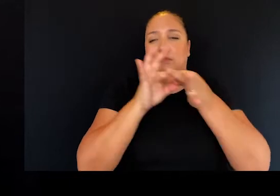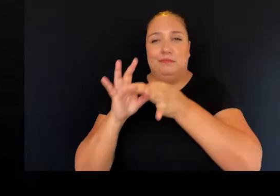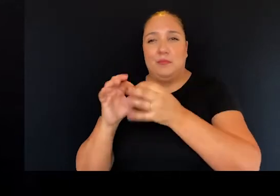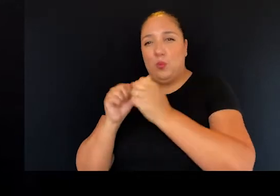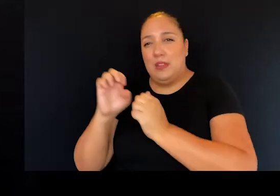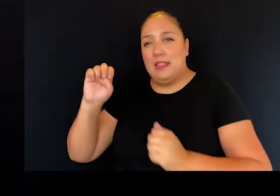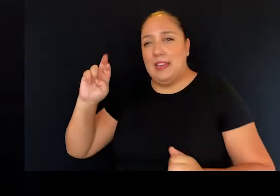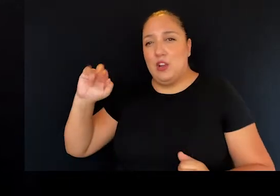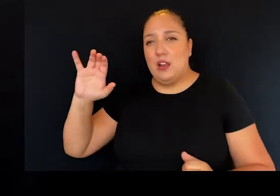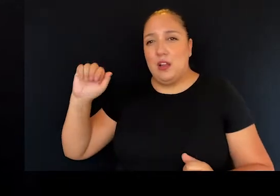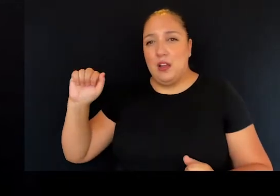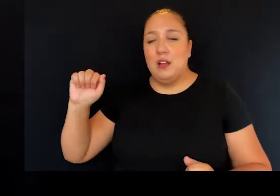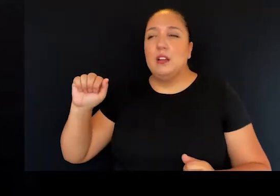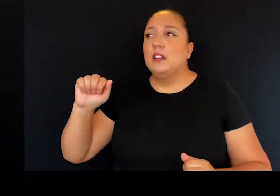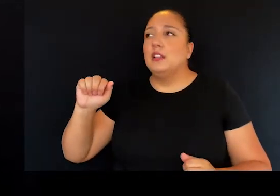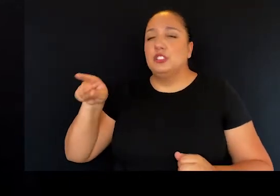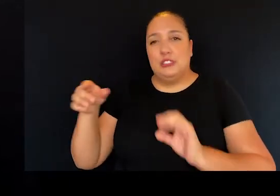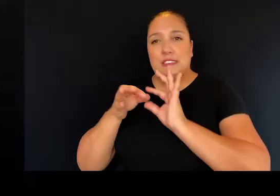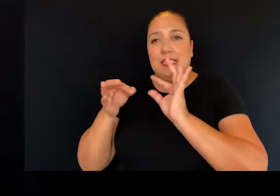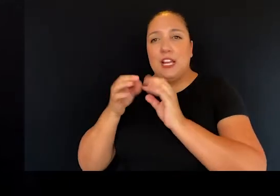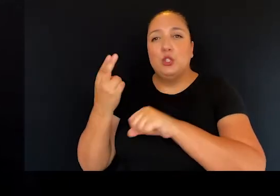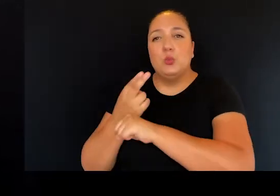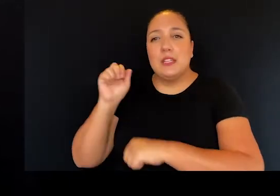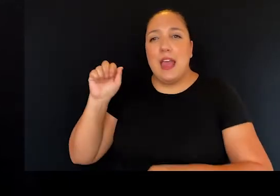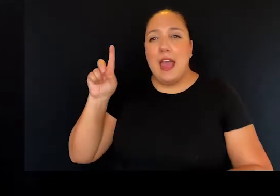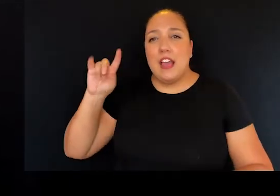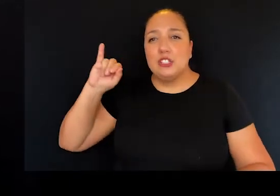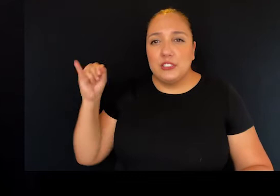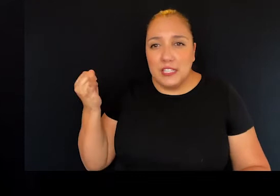using adjectives and descriptions that are actual diagnosis.